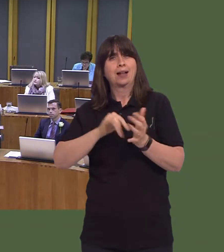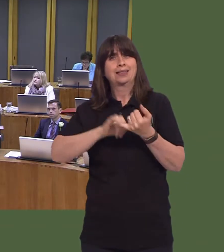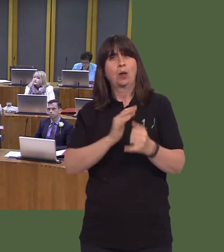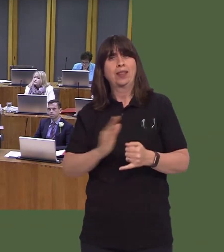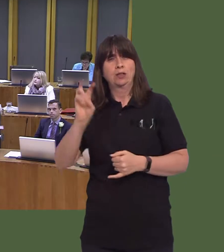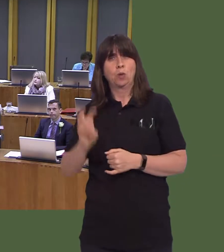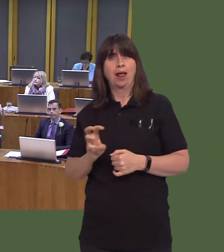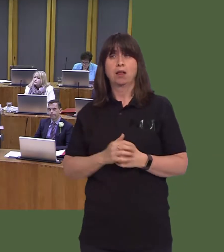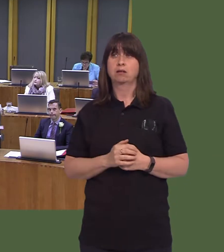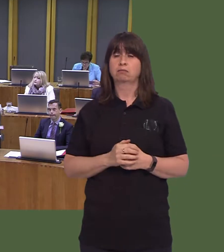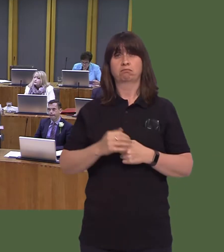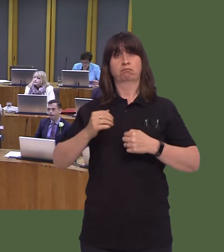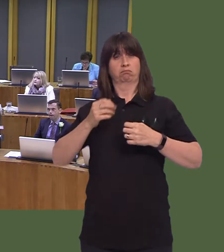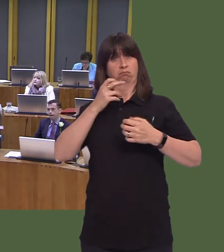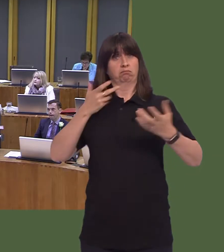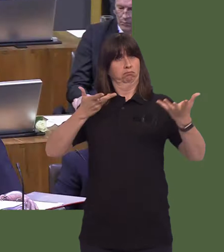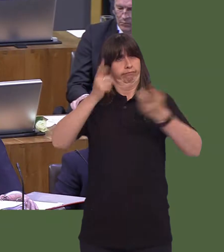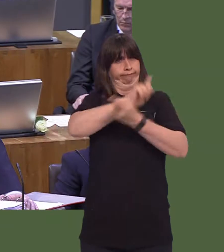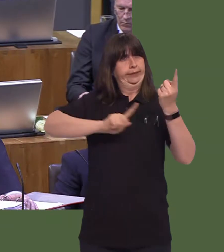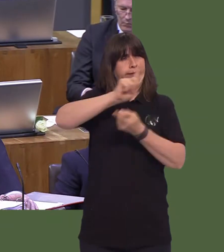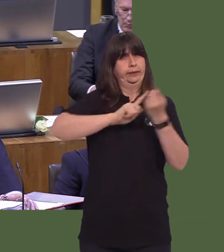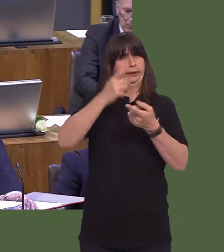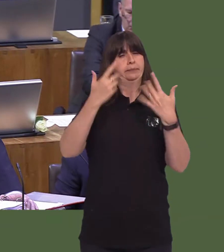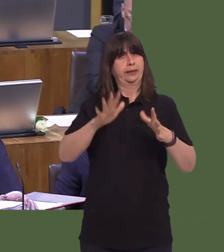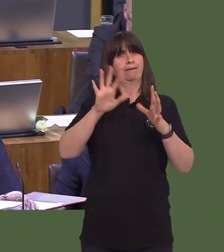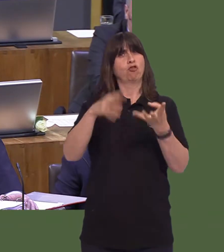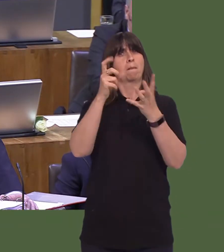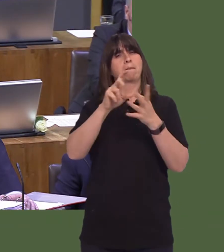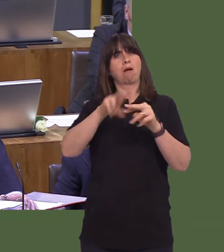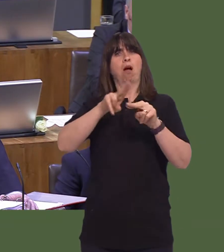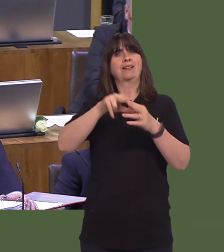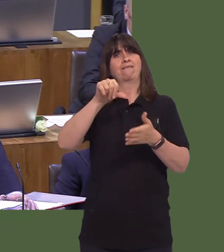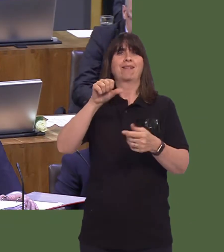met representatives from the Cardiff capital region cabinet several times since October